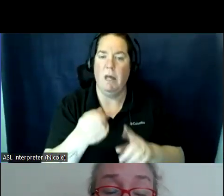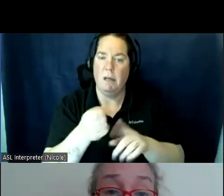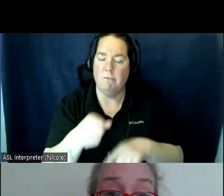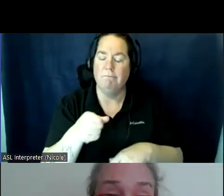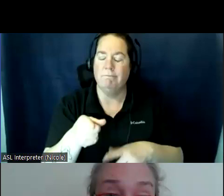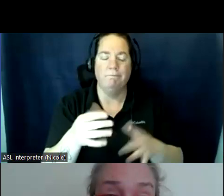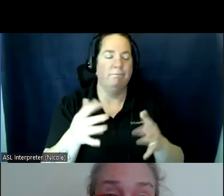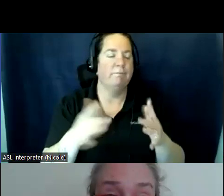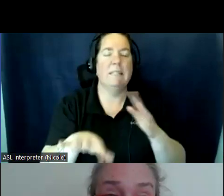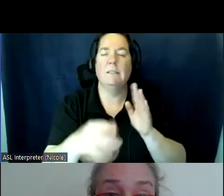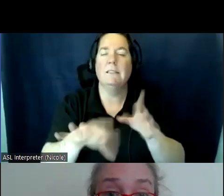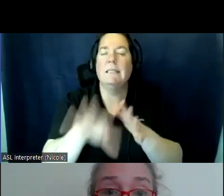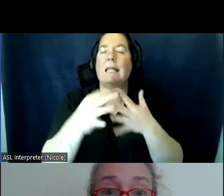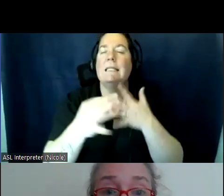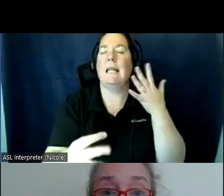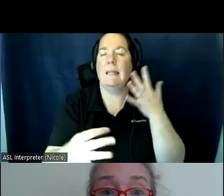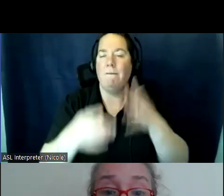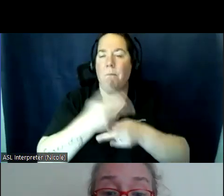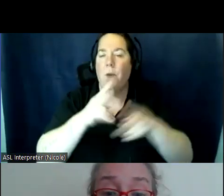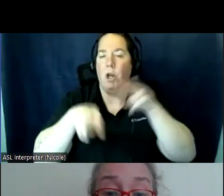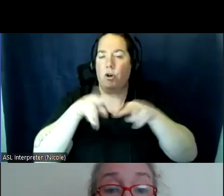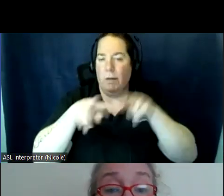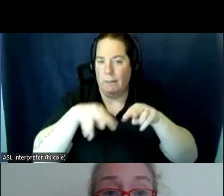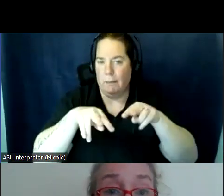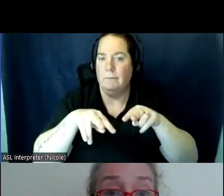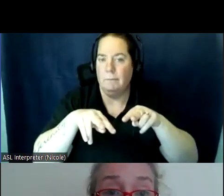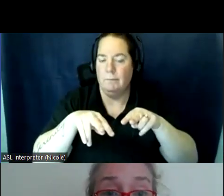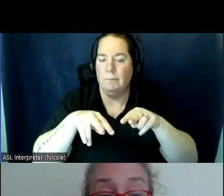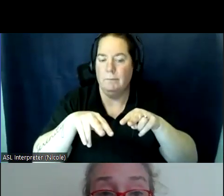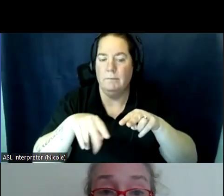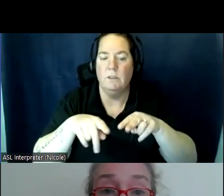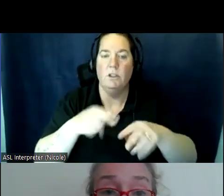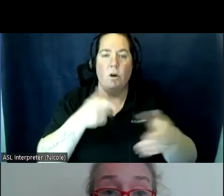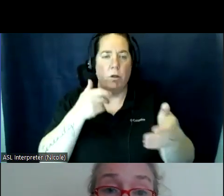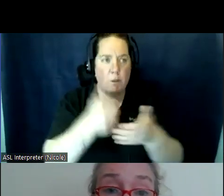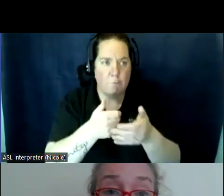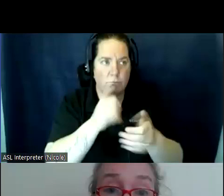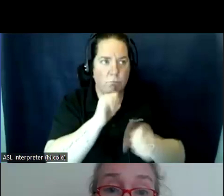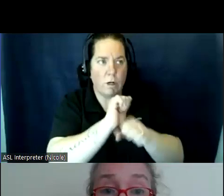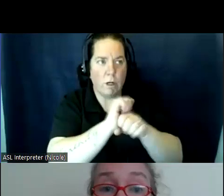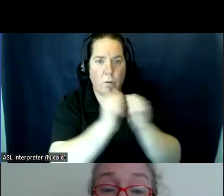selective monitoring. Where they are working more closely with the Agency of Education to